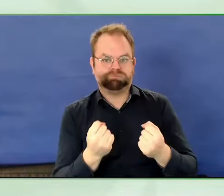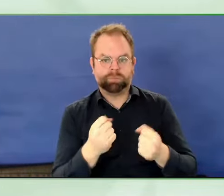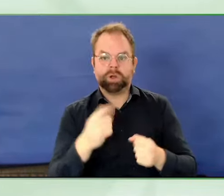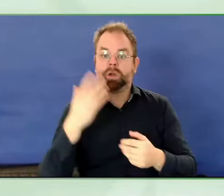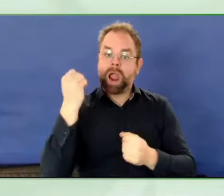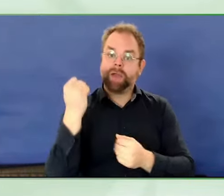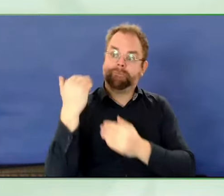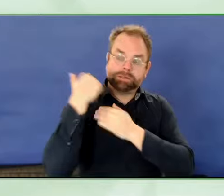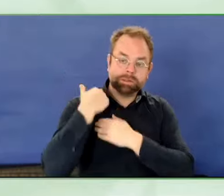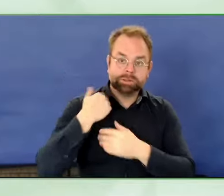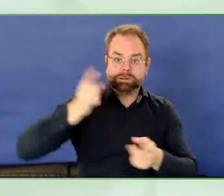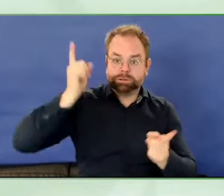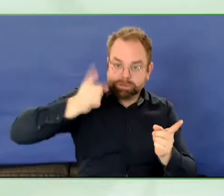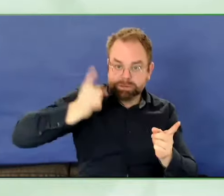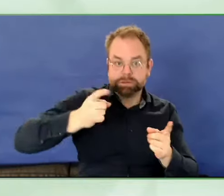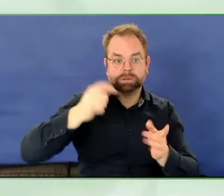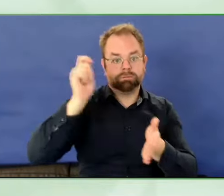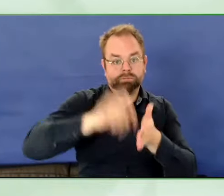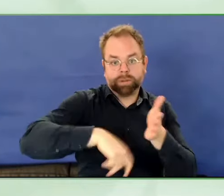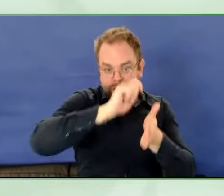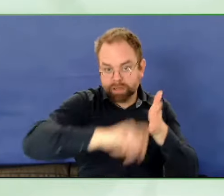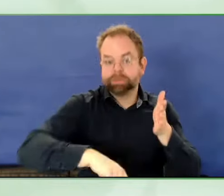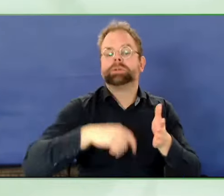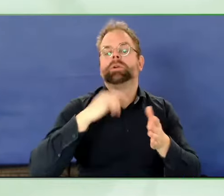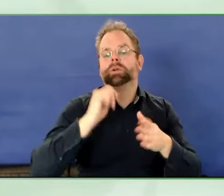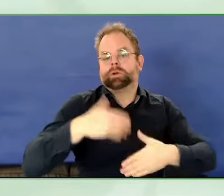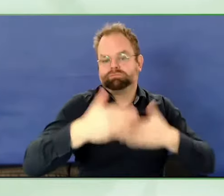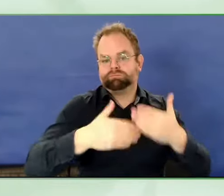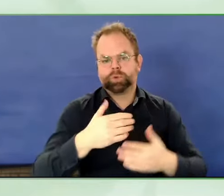a standard, and I will talk a little bit about how we develop these standards, once we have